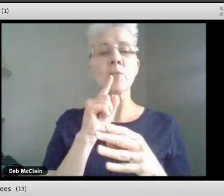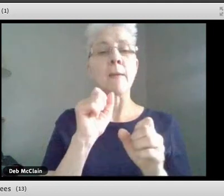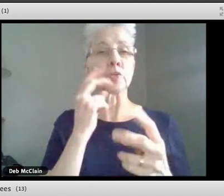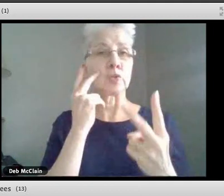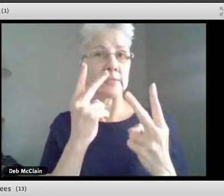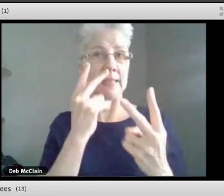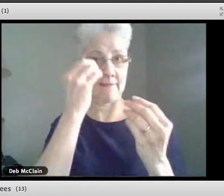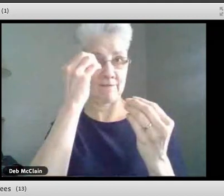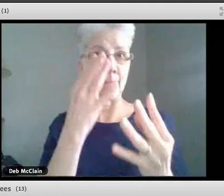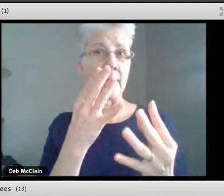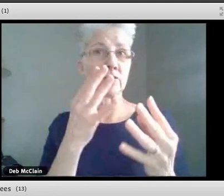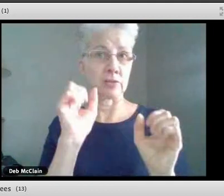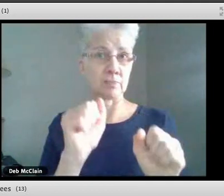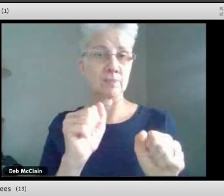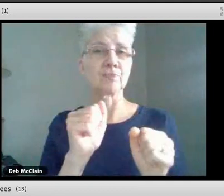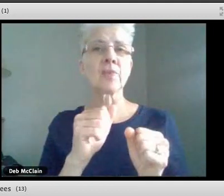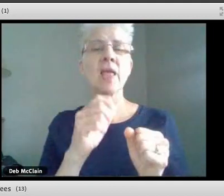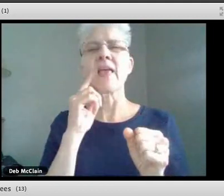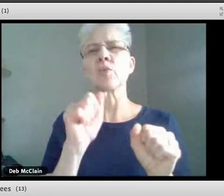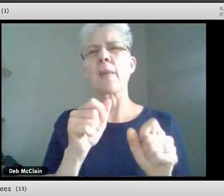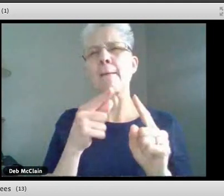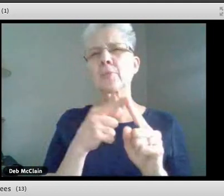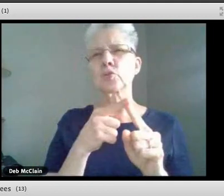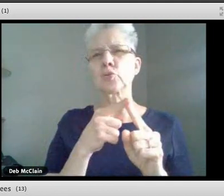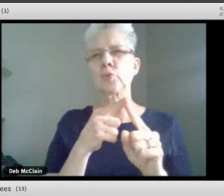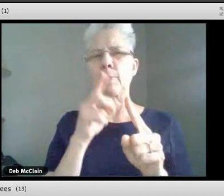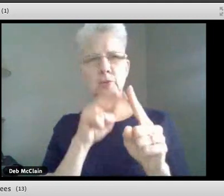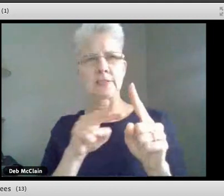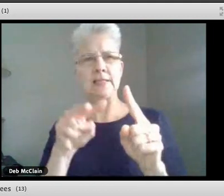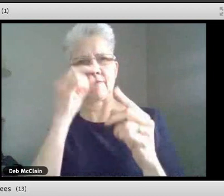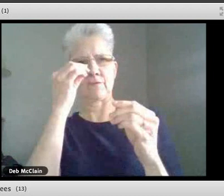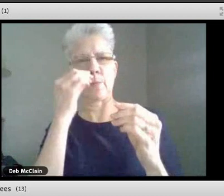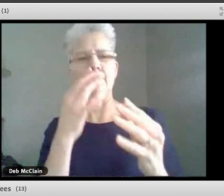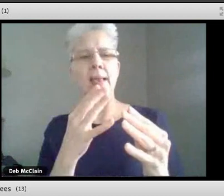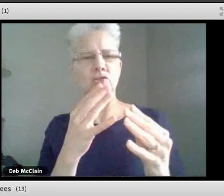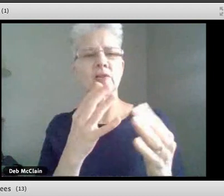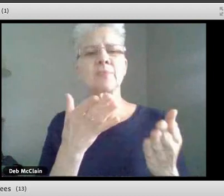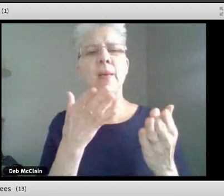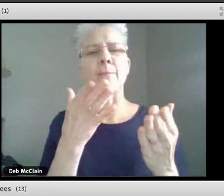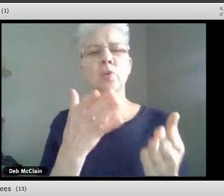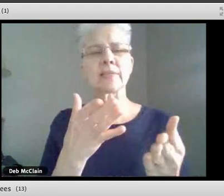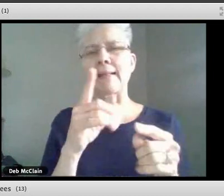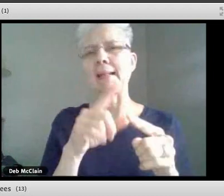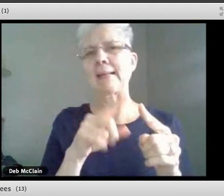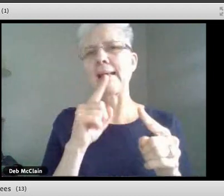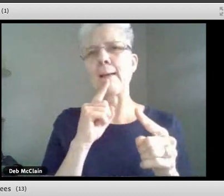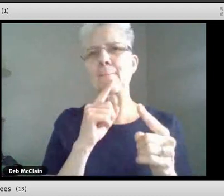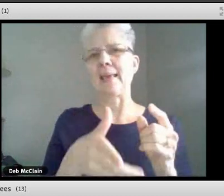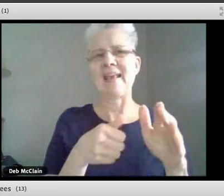Not see, but they have to be able to perceive the information being presented. It can't be invisible to all of their senses.